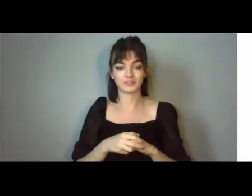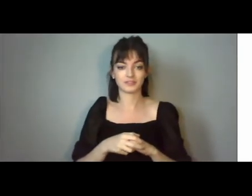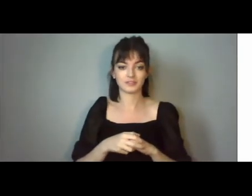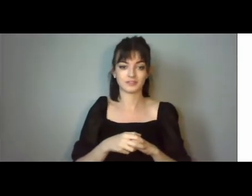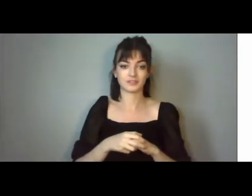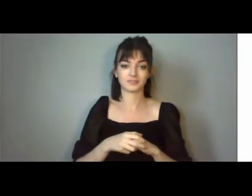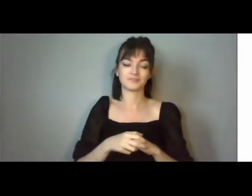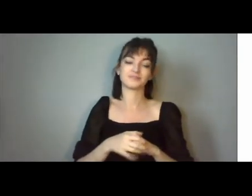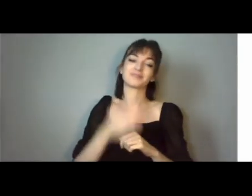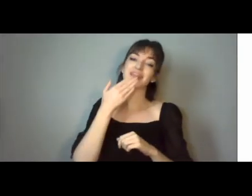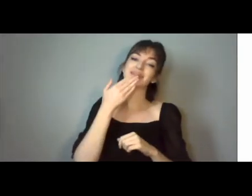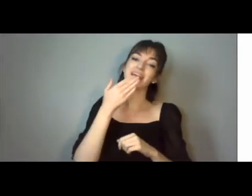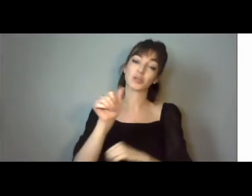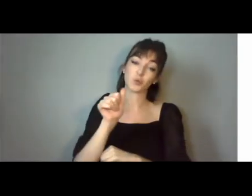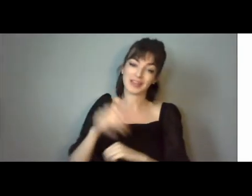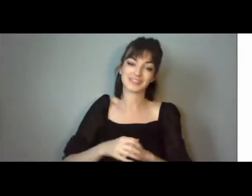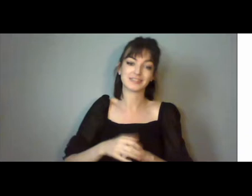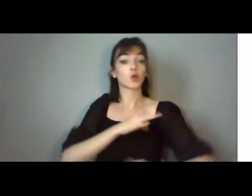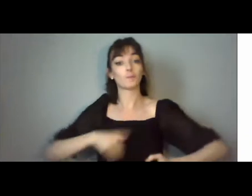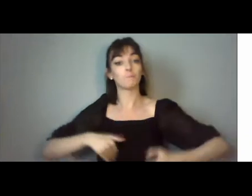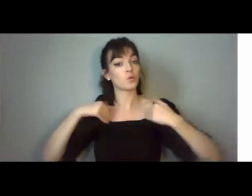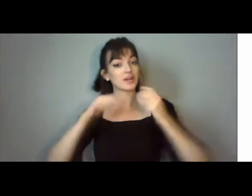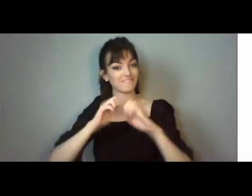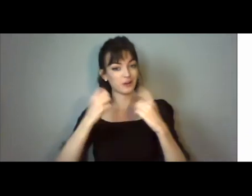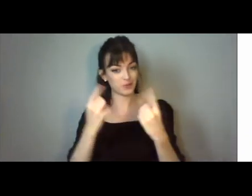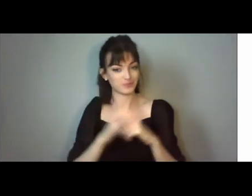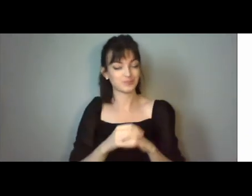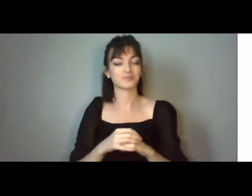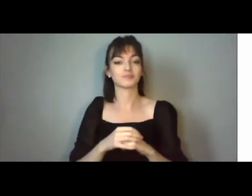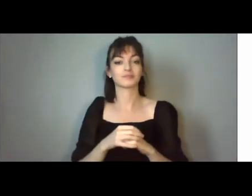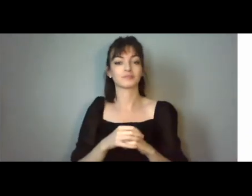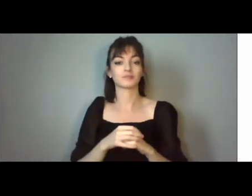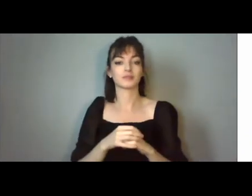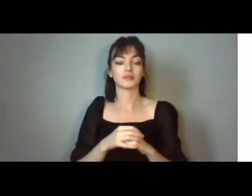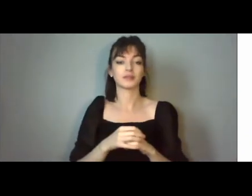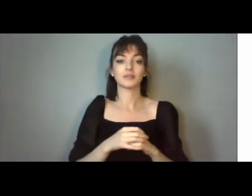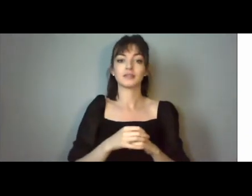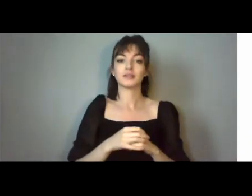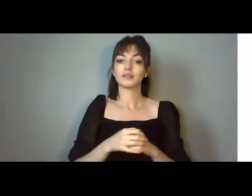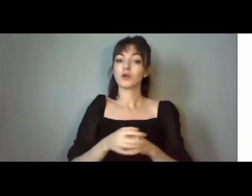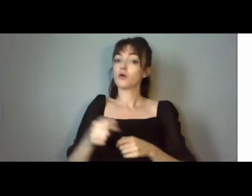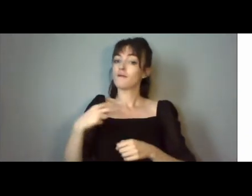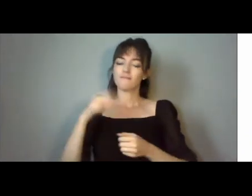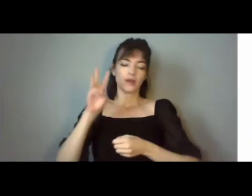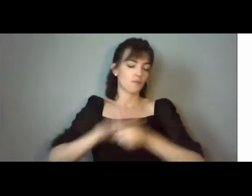Thank you Aideen and good morning everyone. It's very welcome to see Ireland engaging with reform